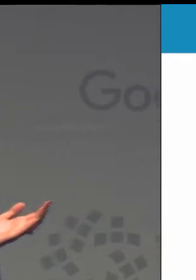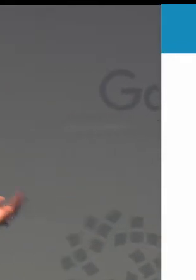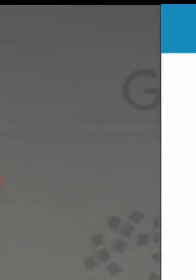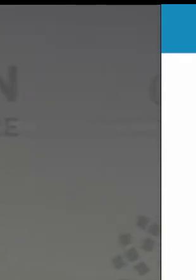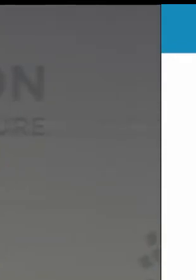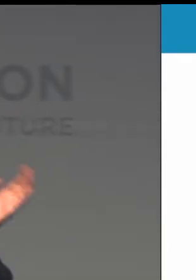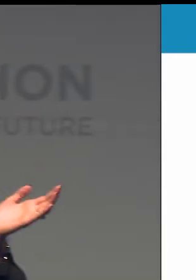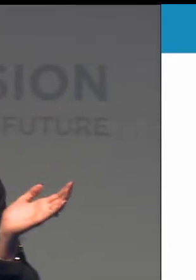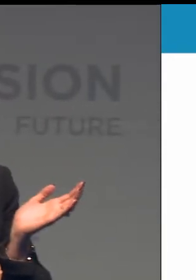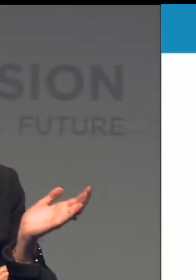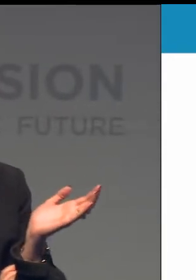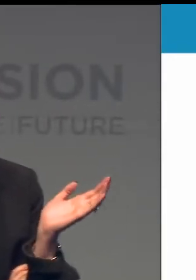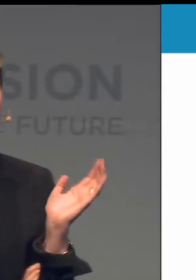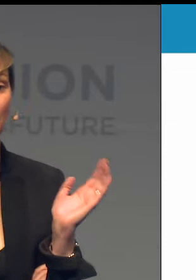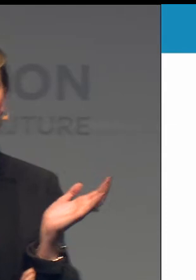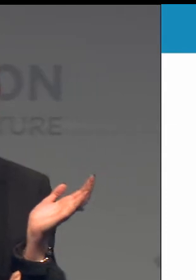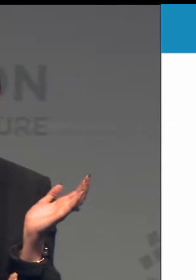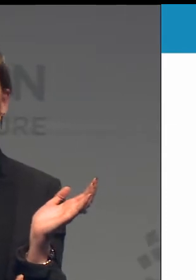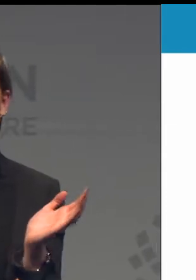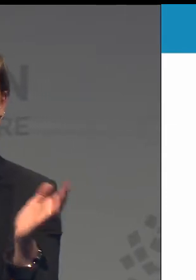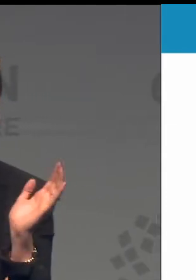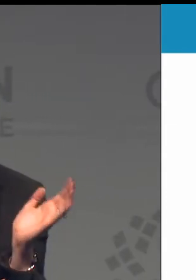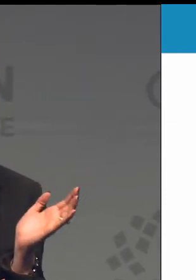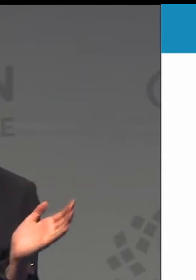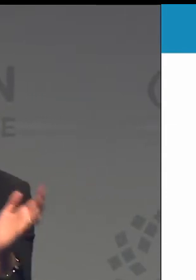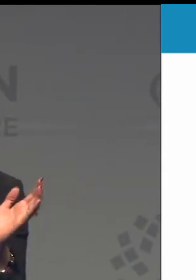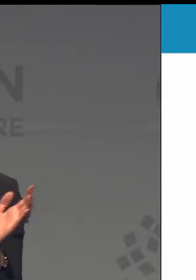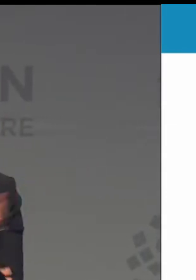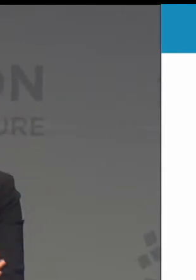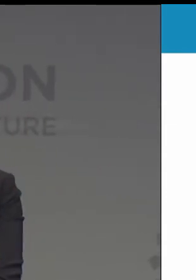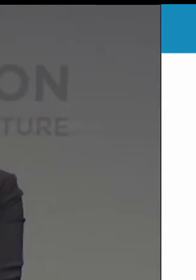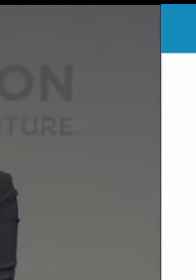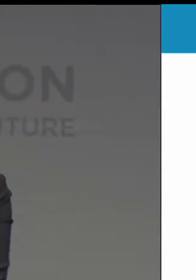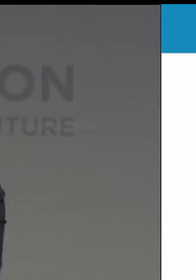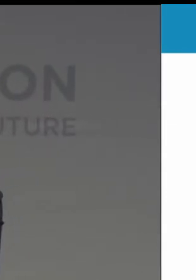book I desperately need a new hearing aid or replacement or longer and they